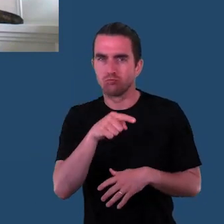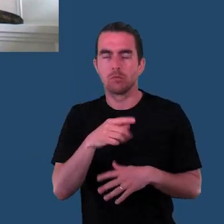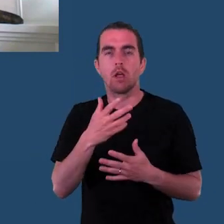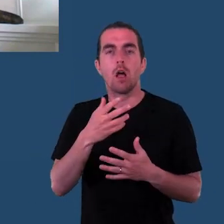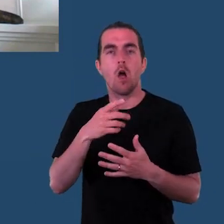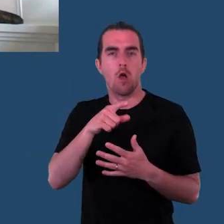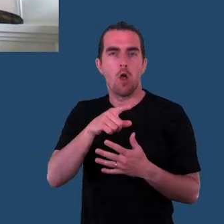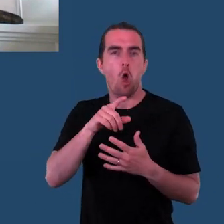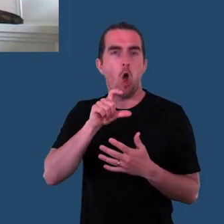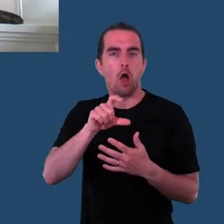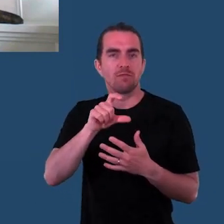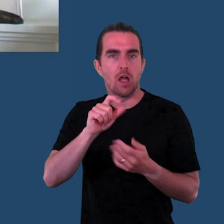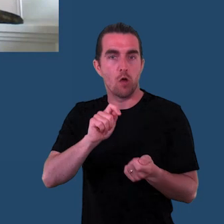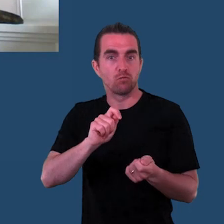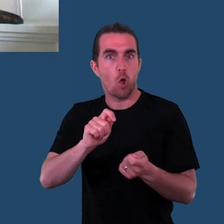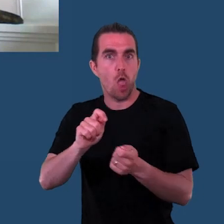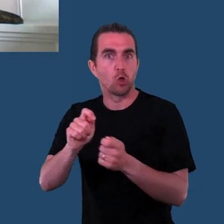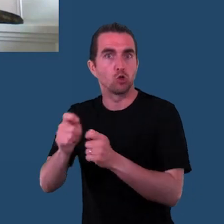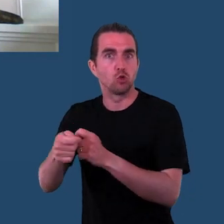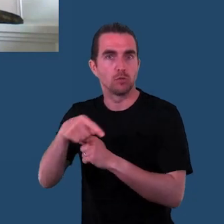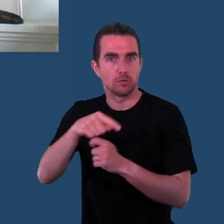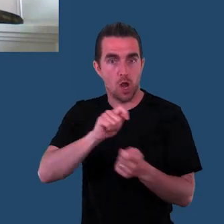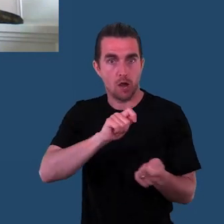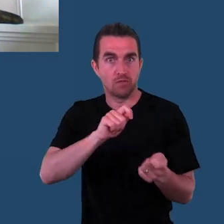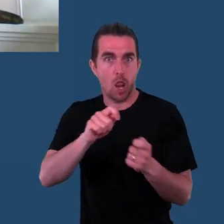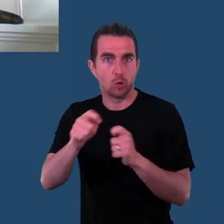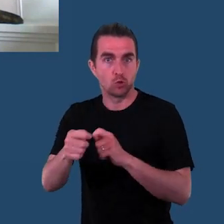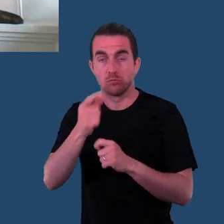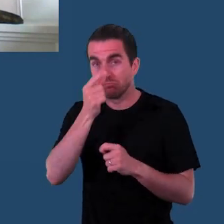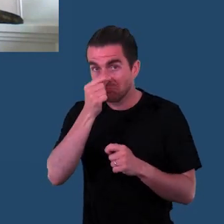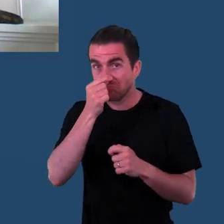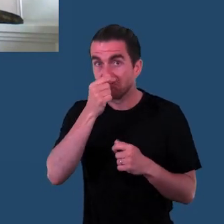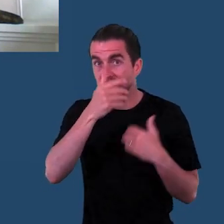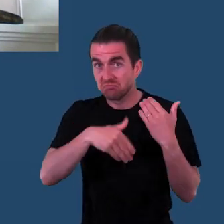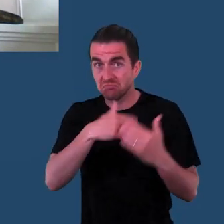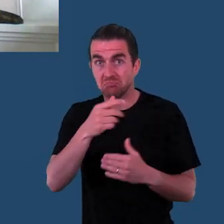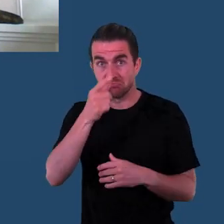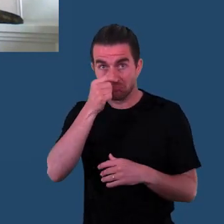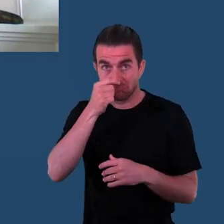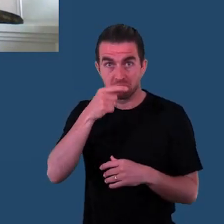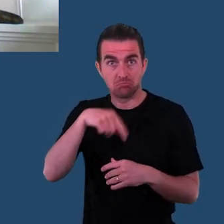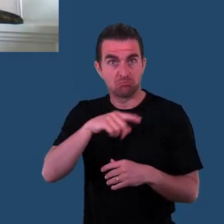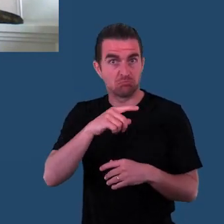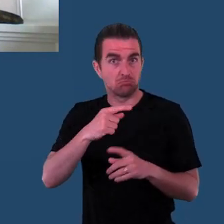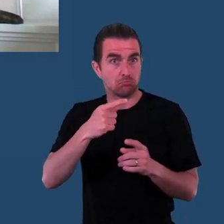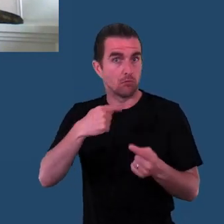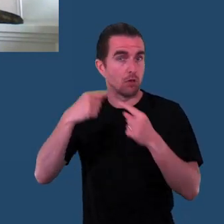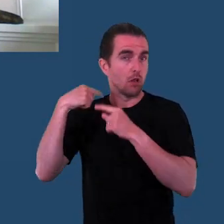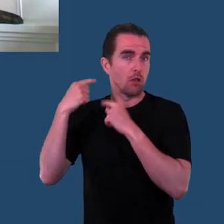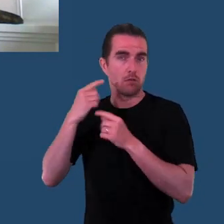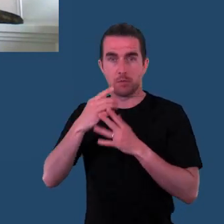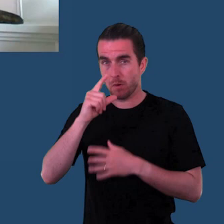That process is called convergent evolution. But yeah, it would seem to suggest that they were probably very, very fast swimmers,